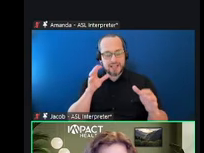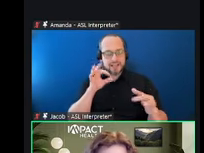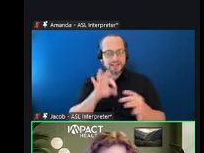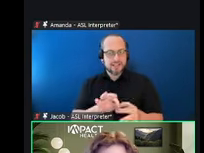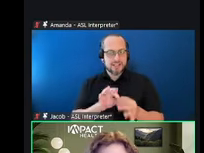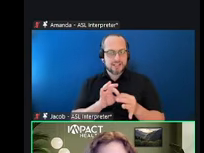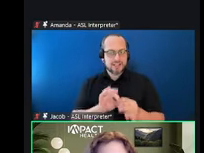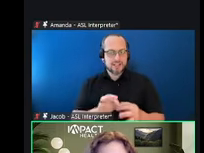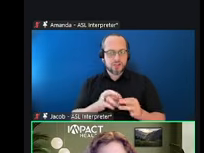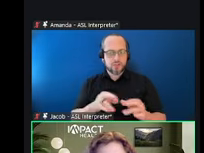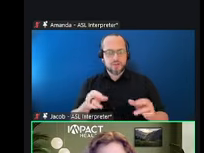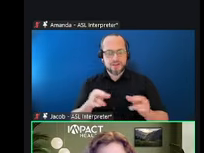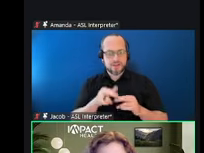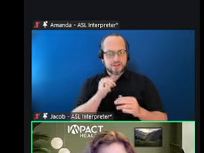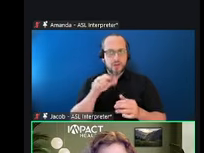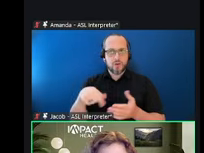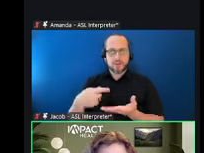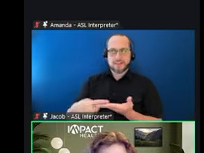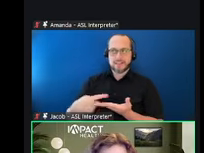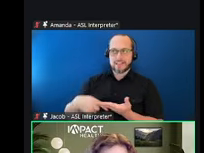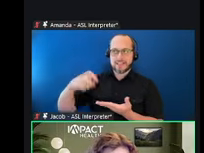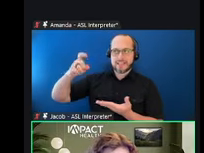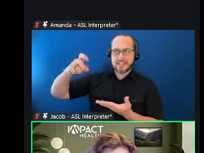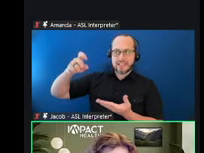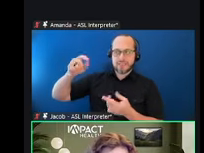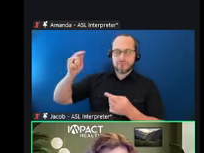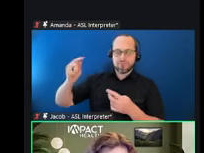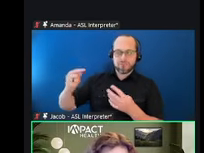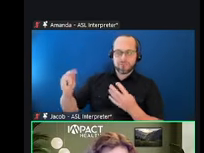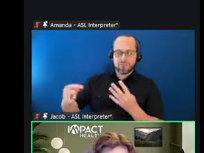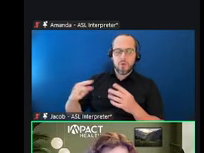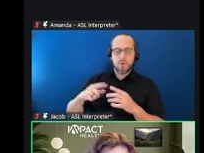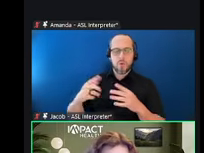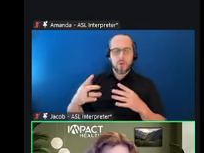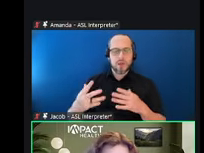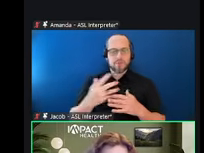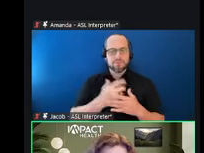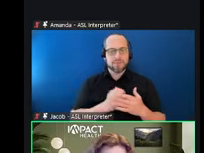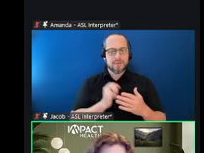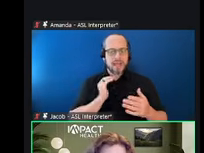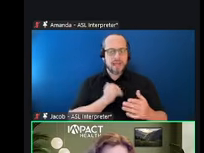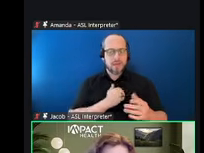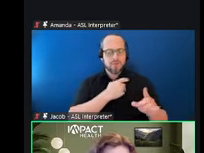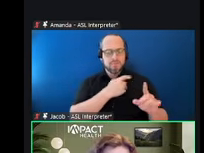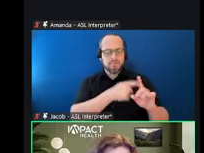not just assessing our needs, but cataloging our assets. We know that um impact health's role is